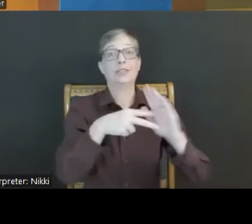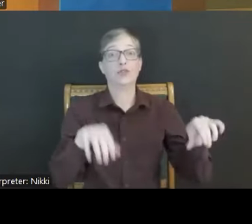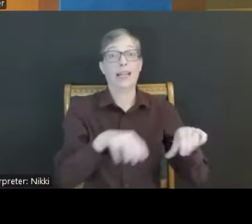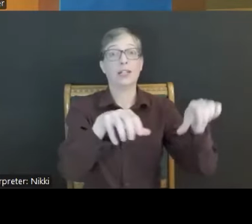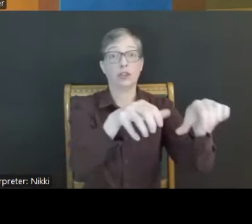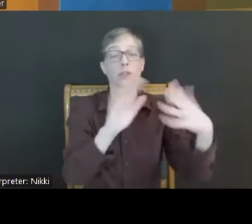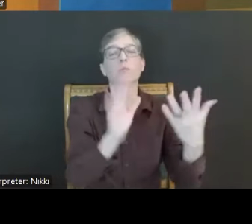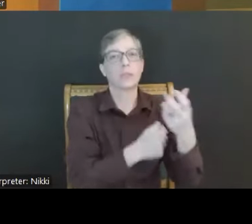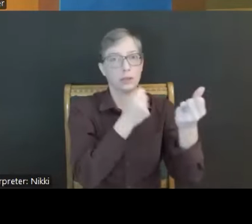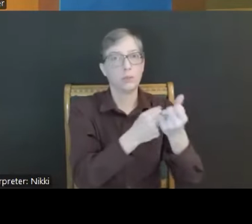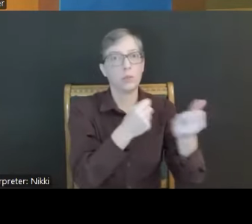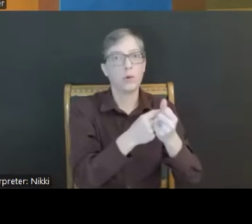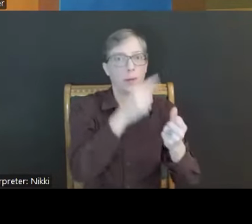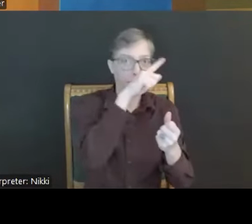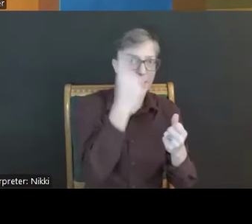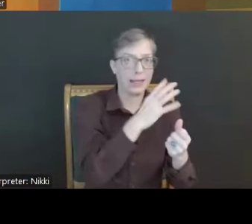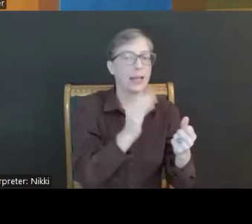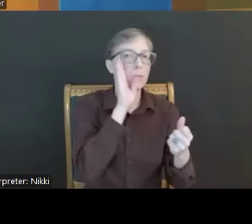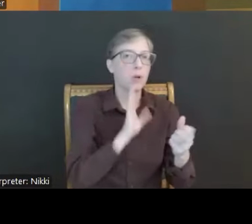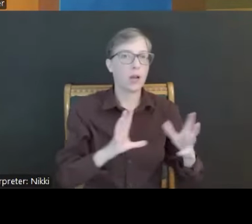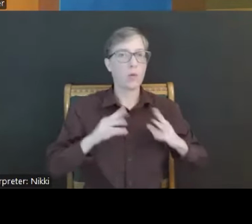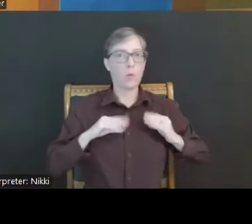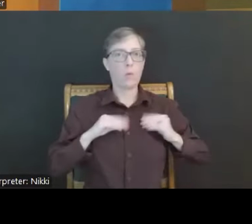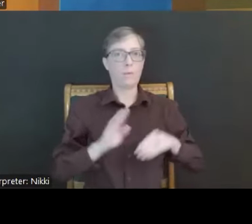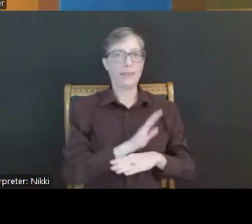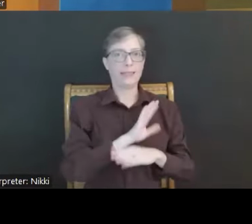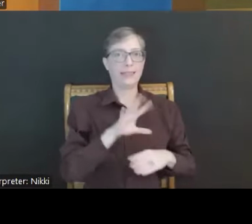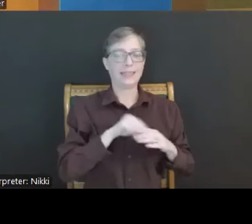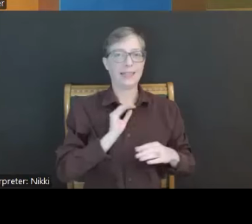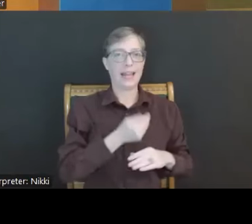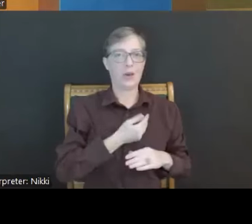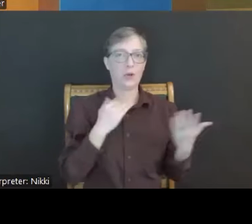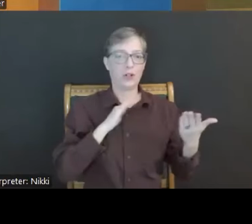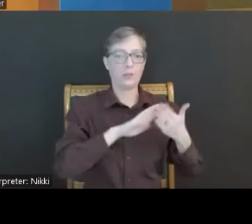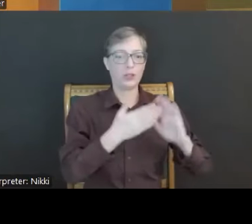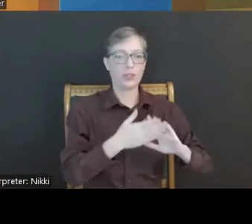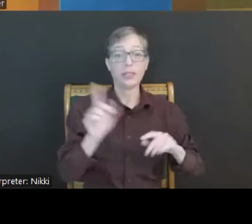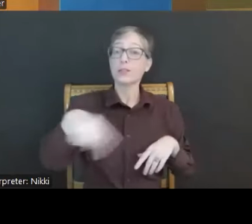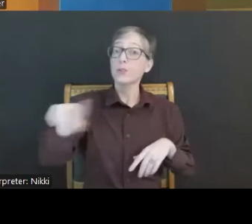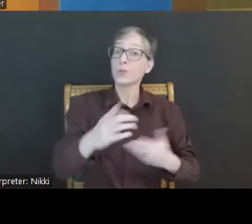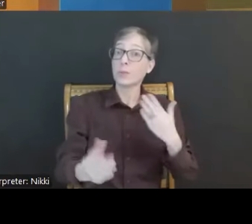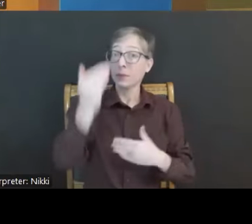community as you might know Hispanic Heritage Month starts on September n 15th and goes to